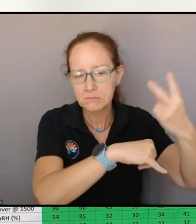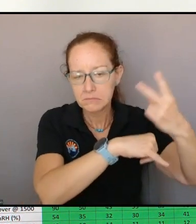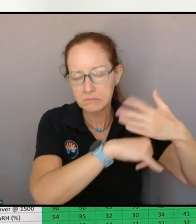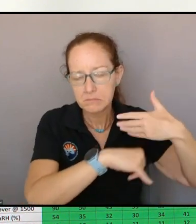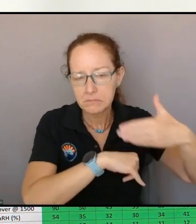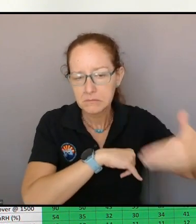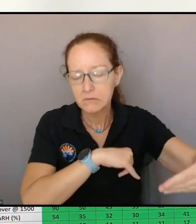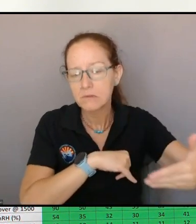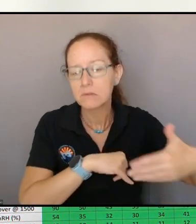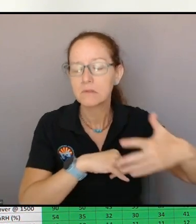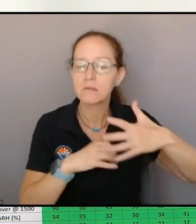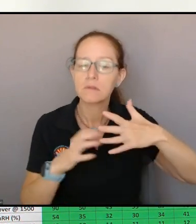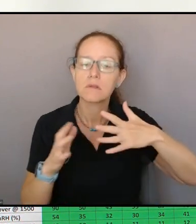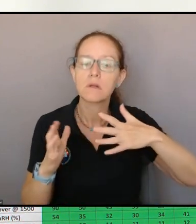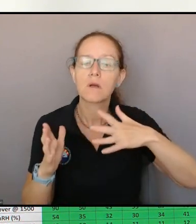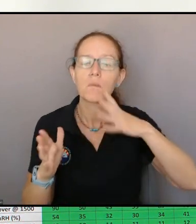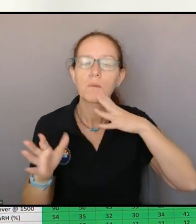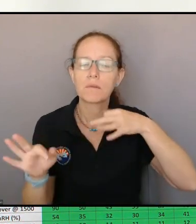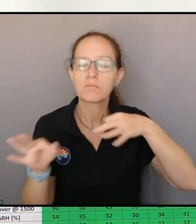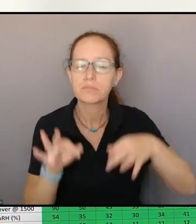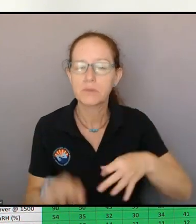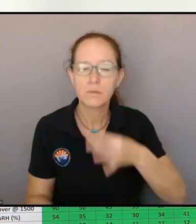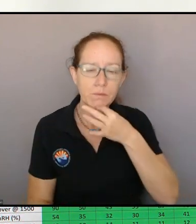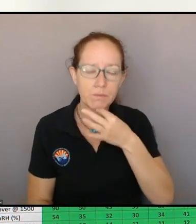ahead and go to the next slide. Uh so this is precipitation